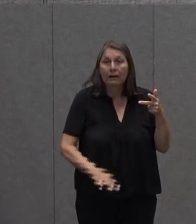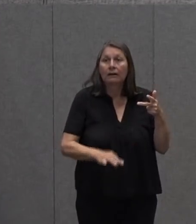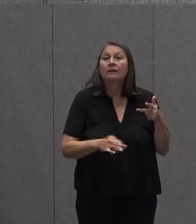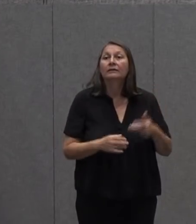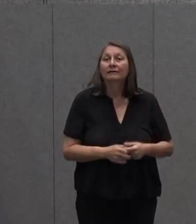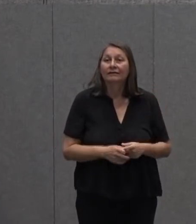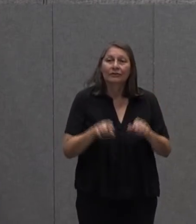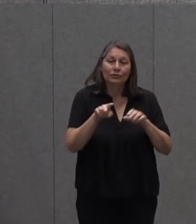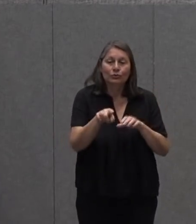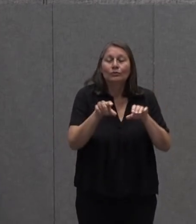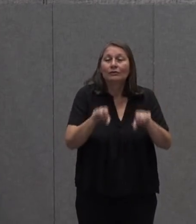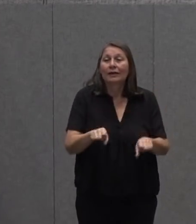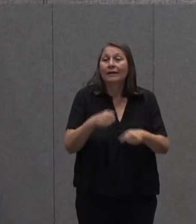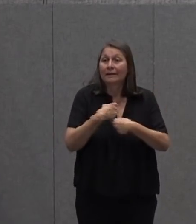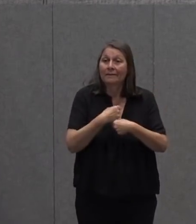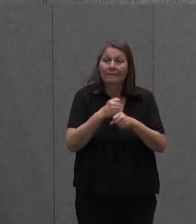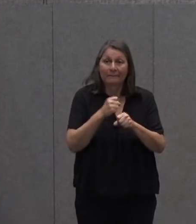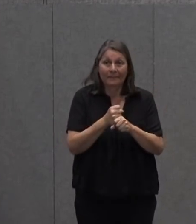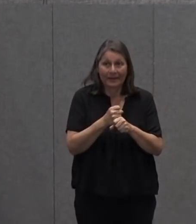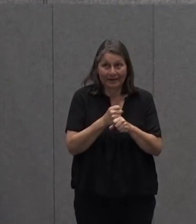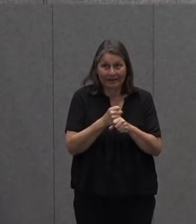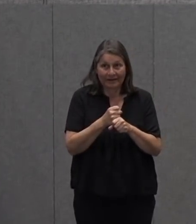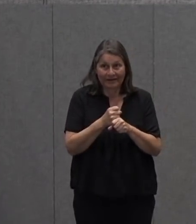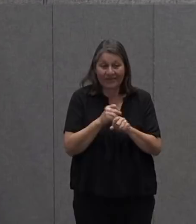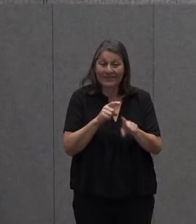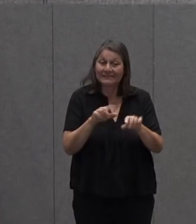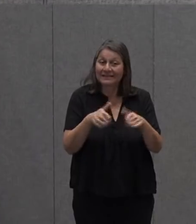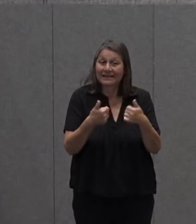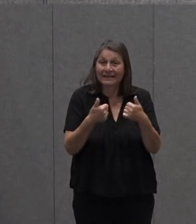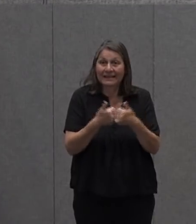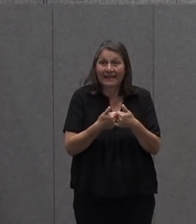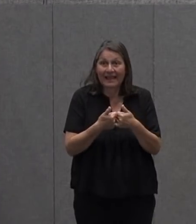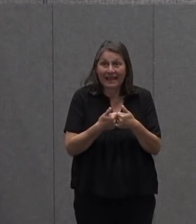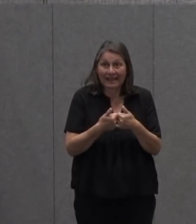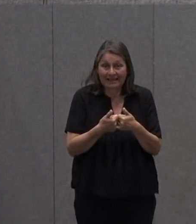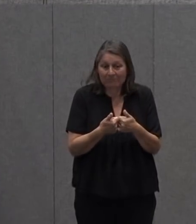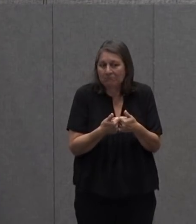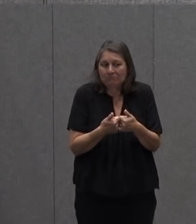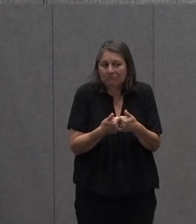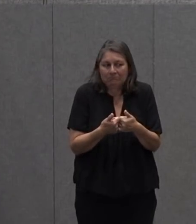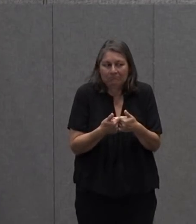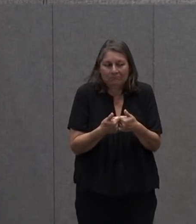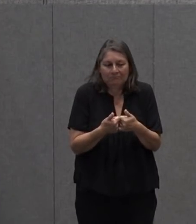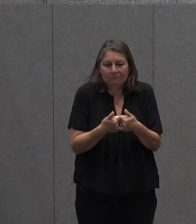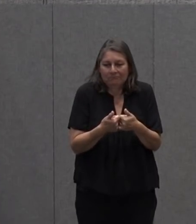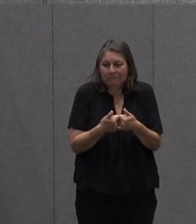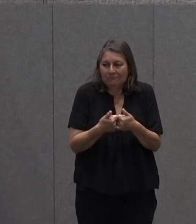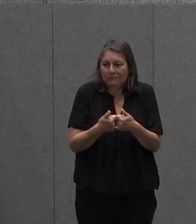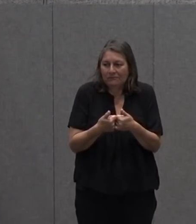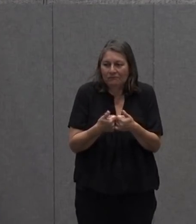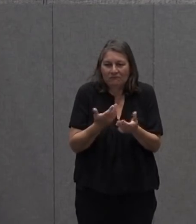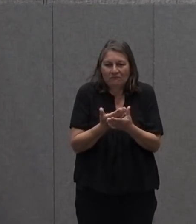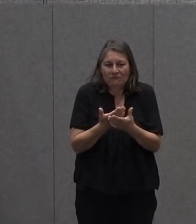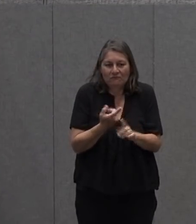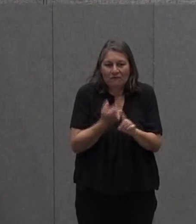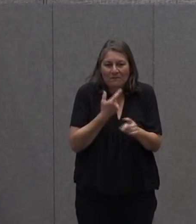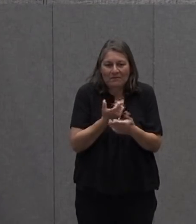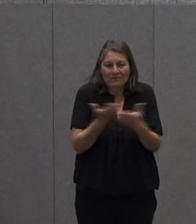You can make this game out of a lot of the things that you have in your home. And you know what, you could even change